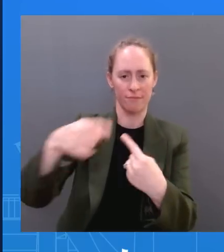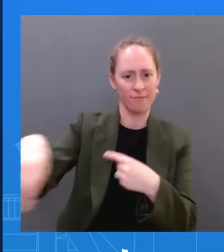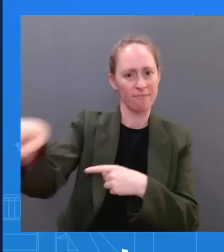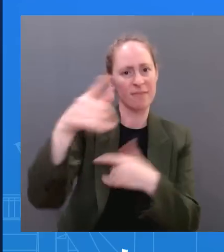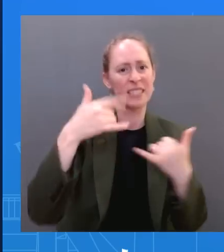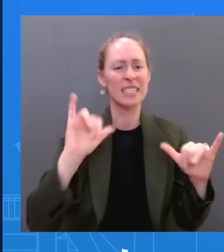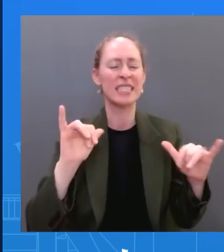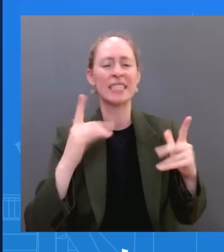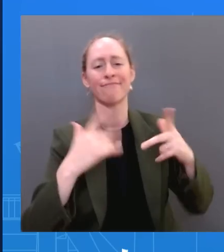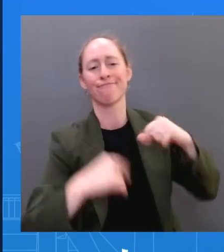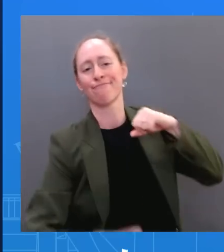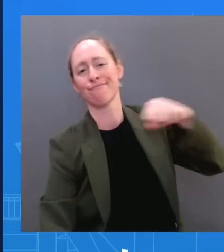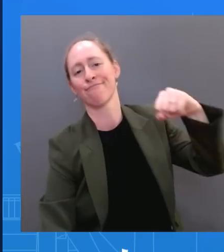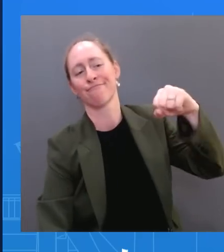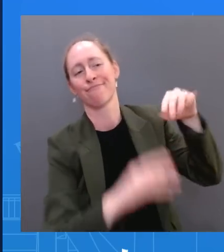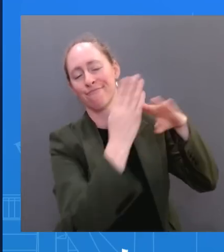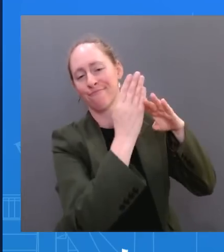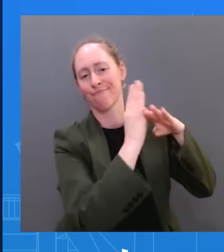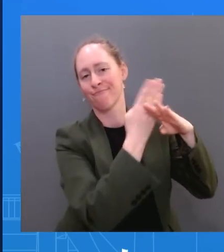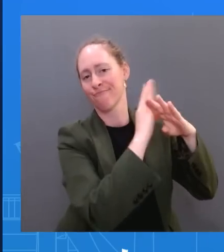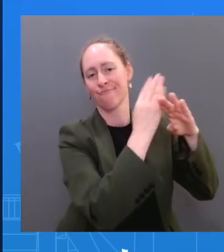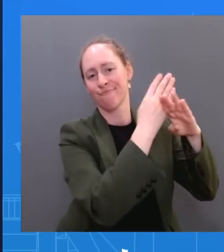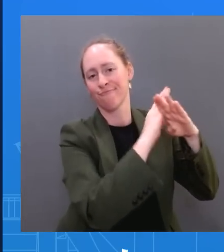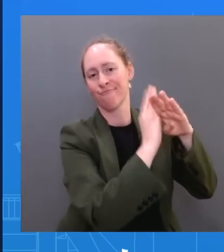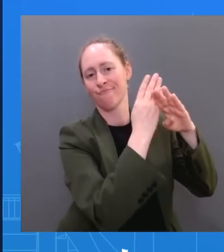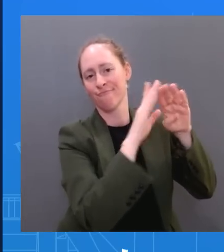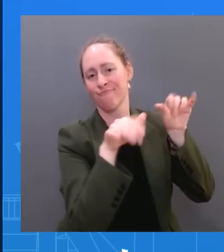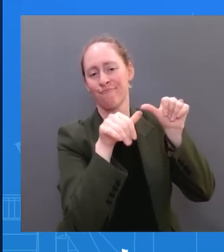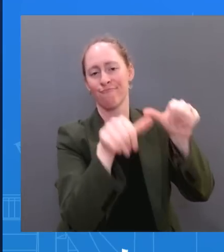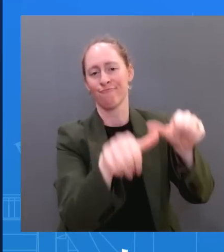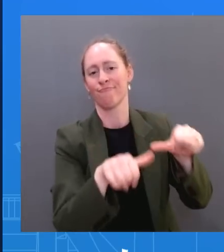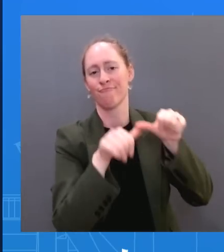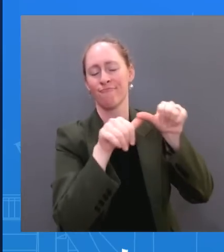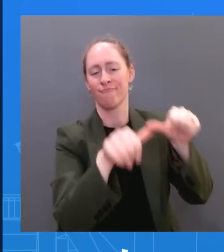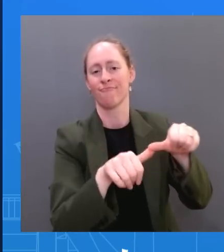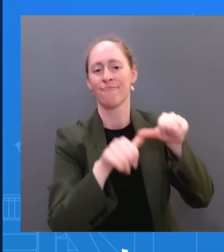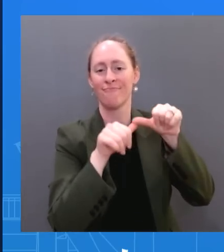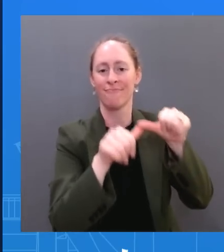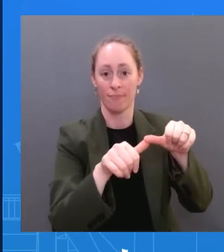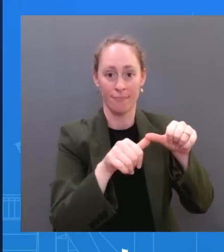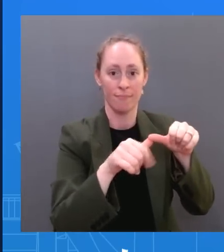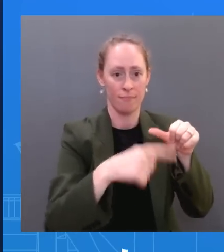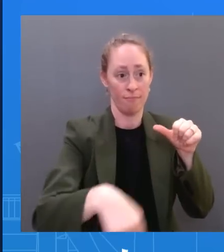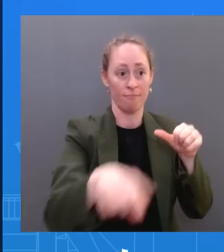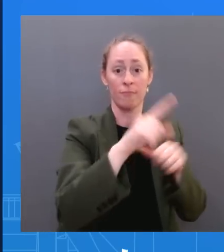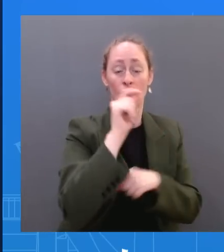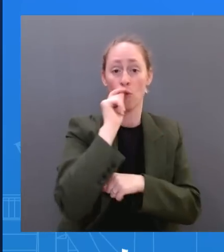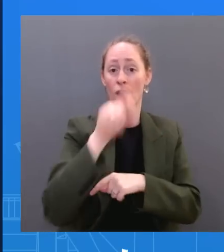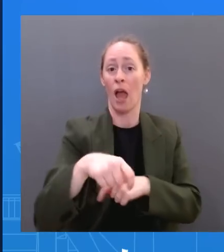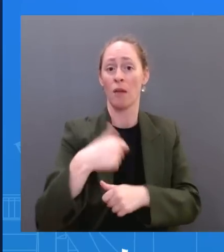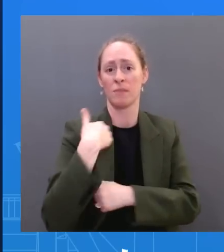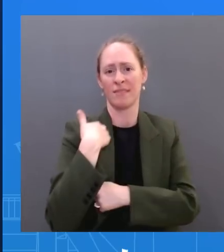and are being ably and bravely defended by the Ukrainian military with the support of the United States and other NATO